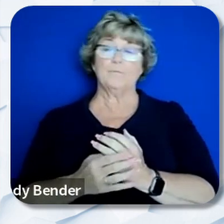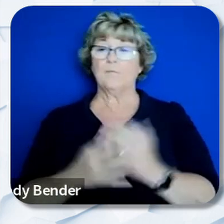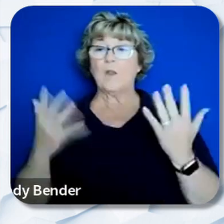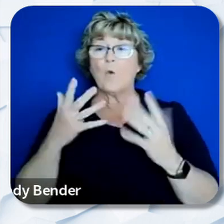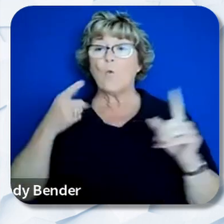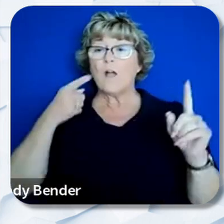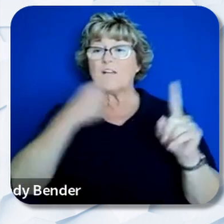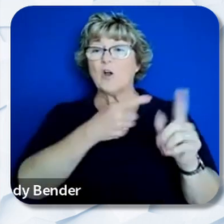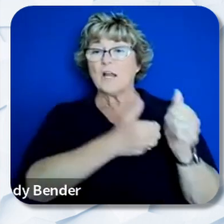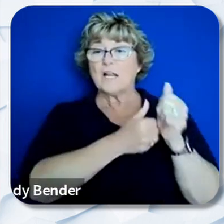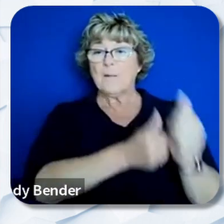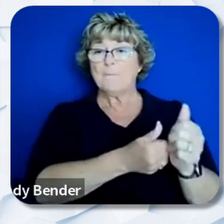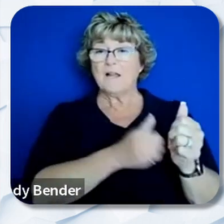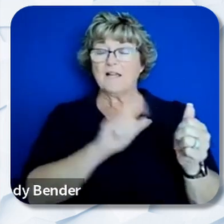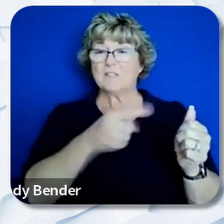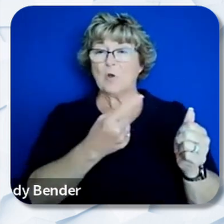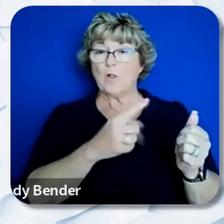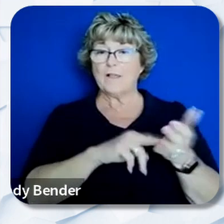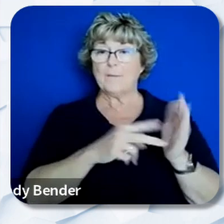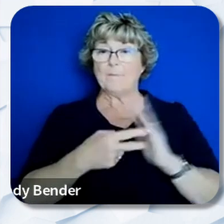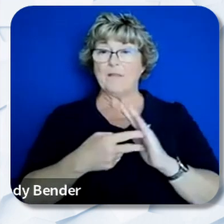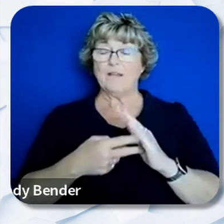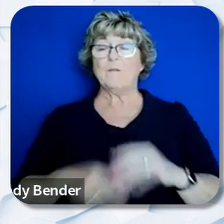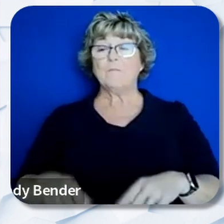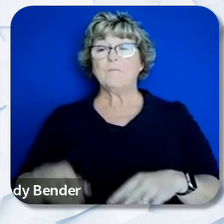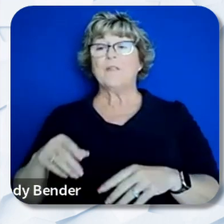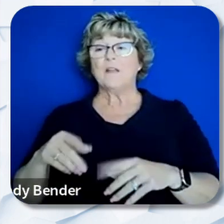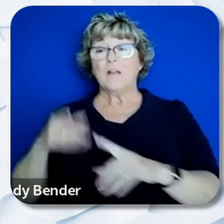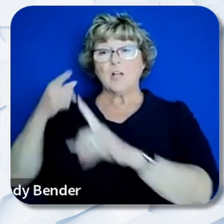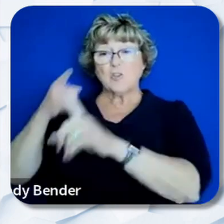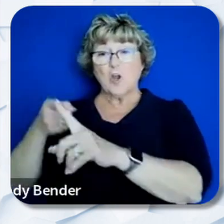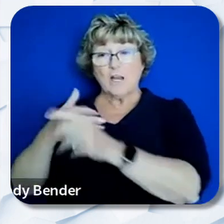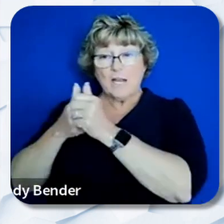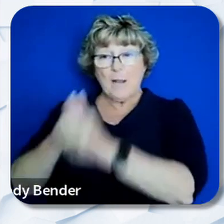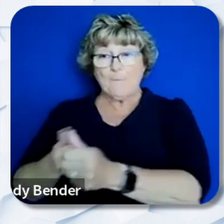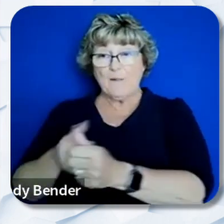Targeted compliance only mean?" So Targeted compliance only means you don't have, you've